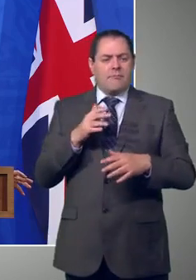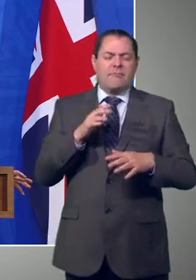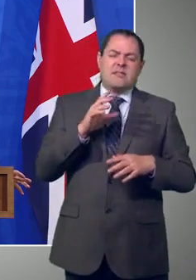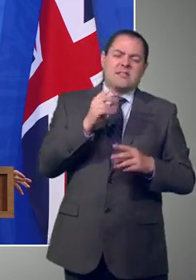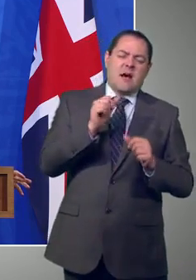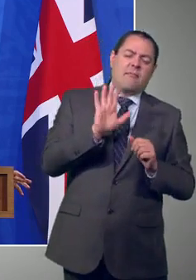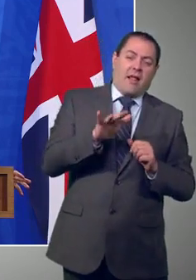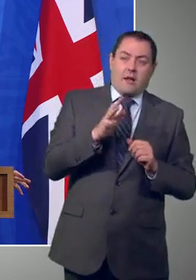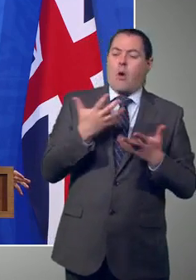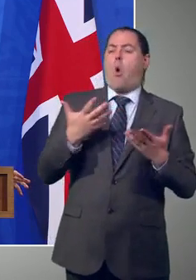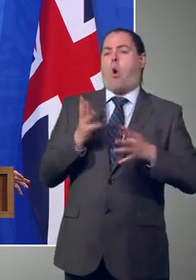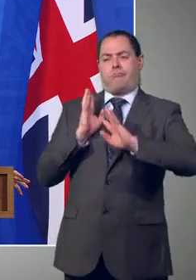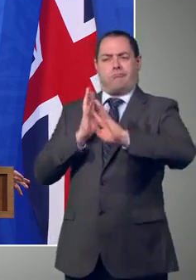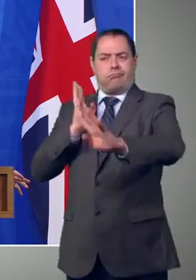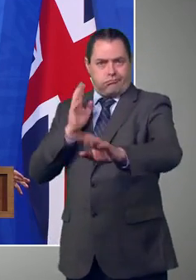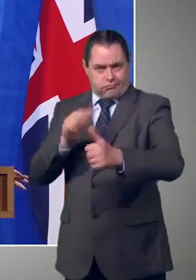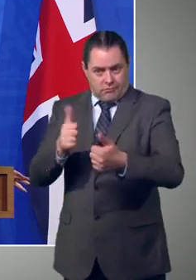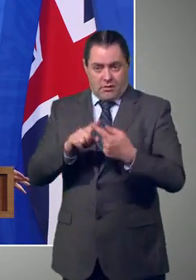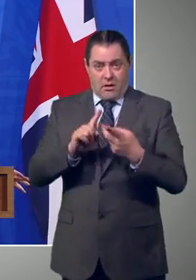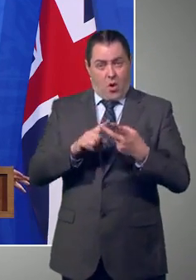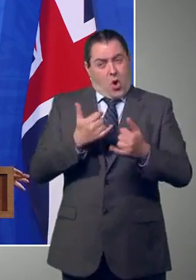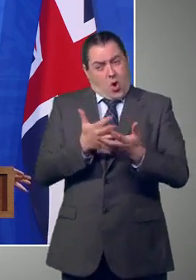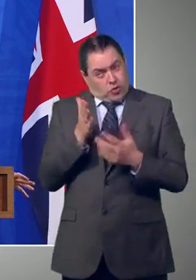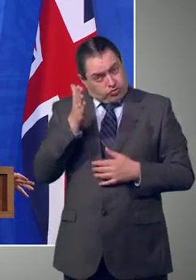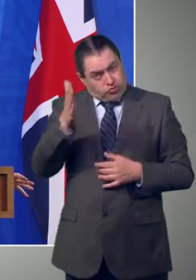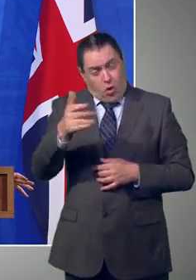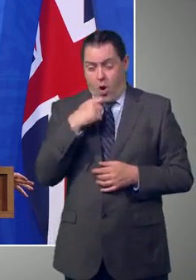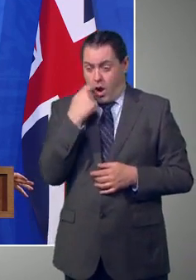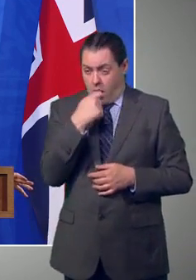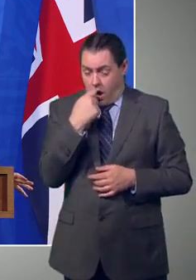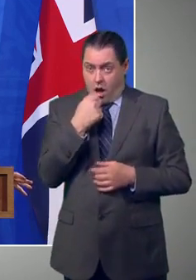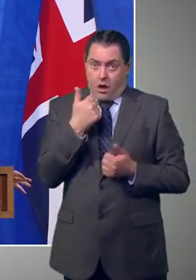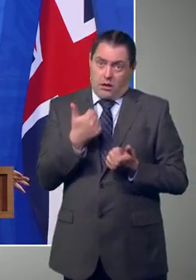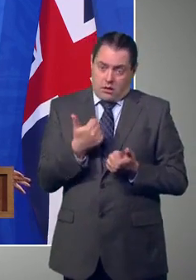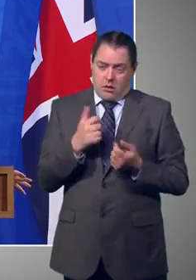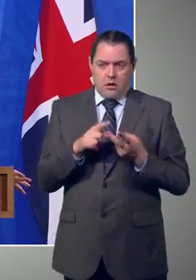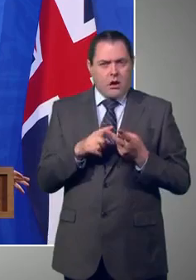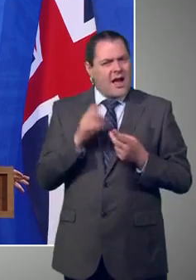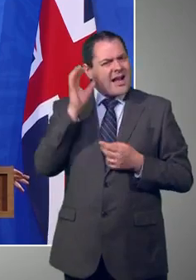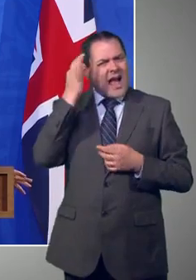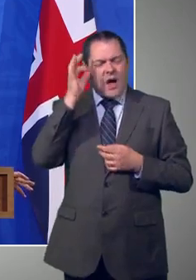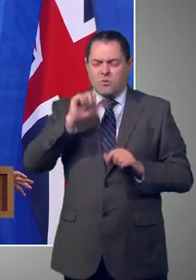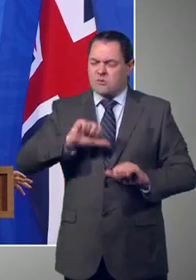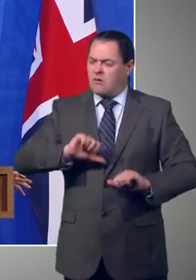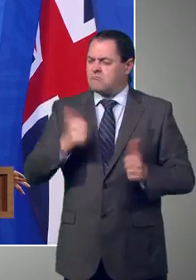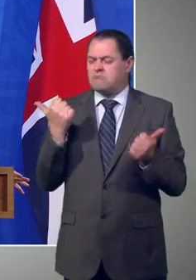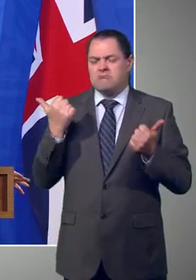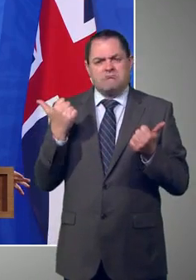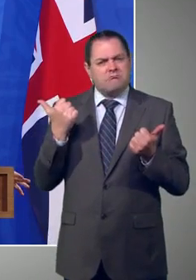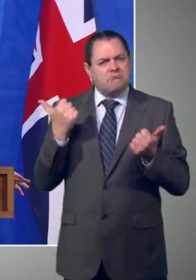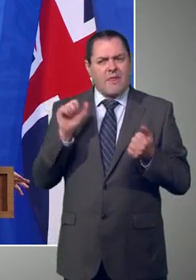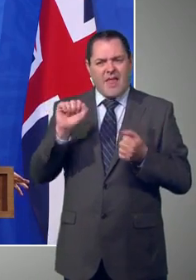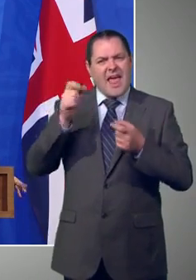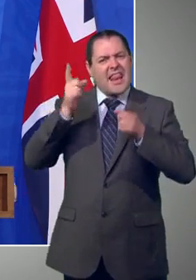testing and people coming forward to get tested. I think the council have done a brilliant job and the leader.